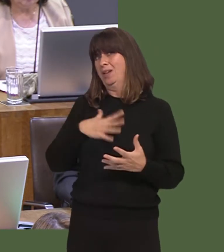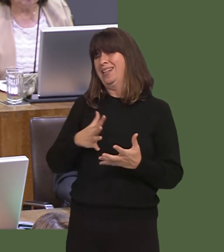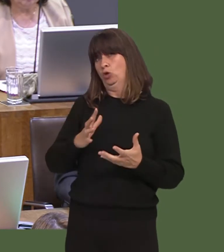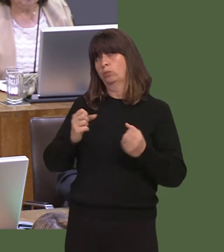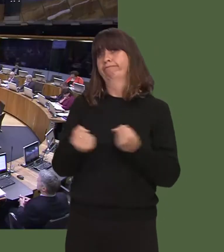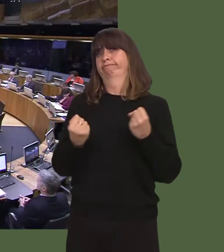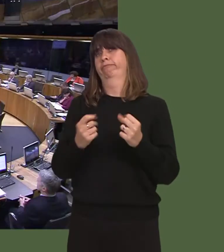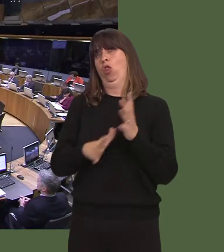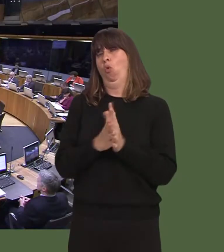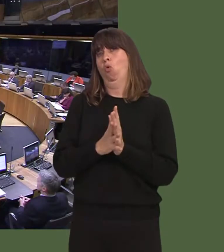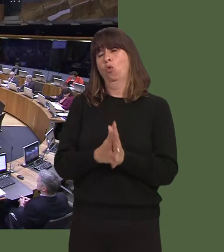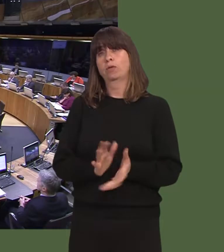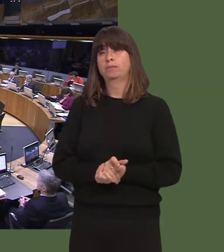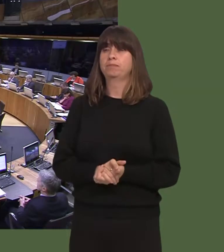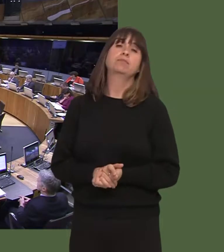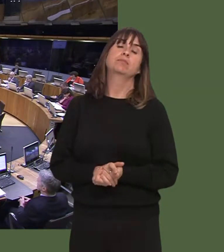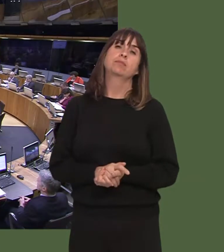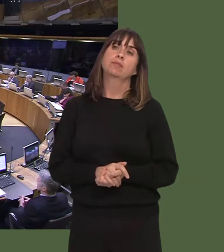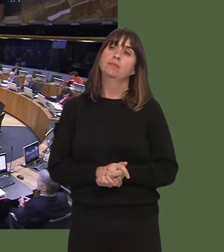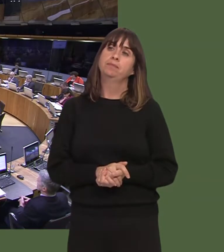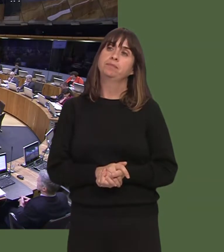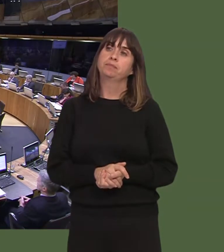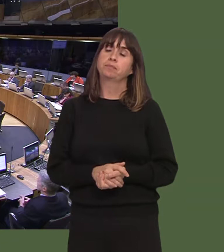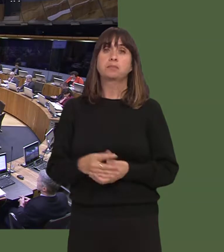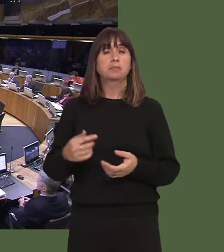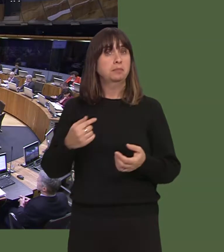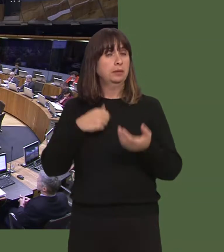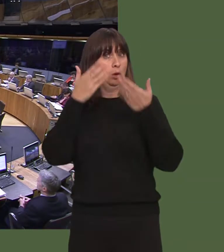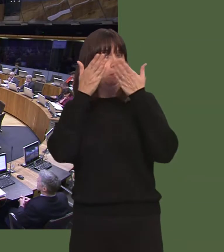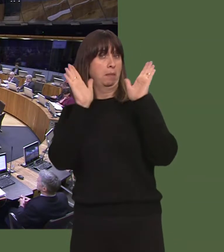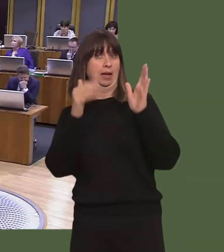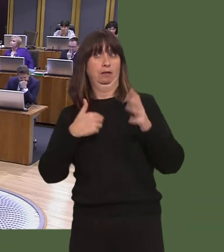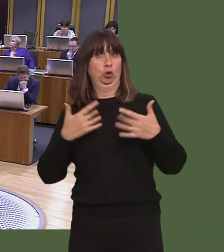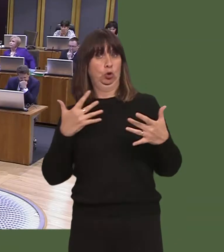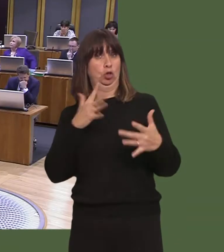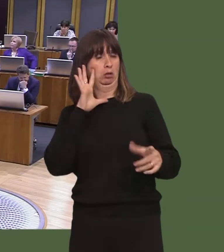Carwyn Jones AM: I've not seen evidence of it, but I'm open, of course, to any evidence